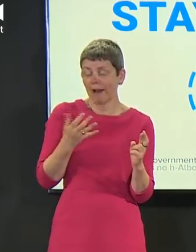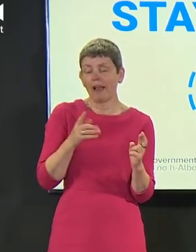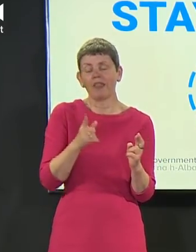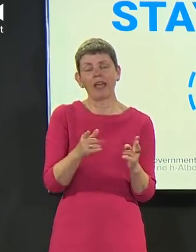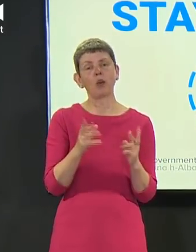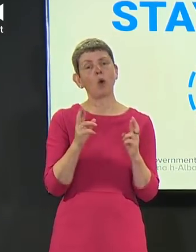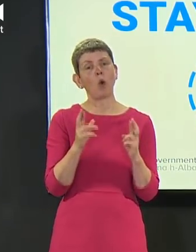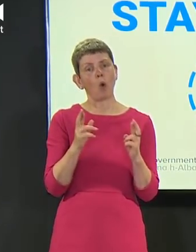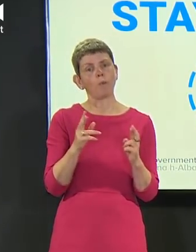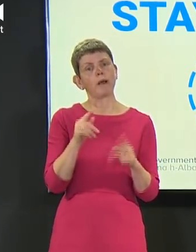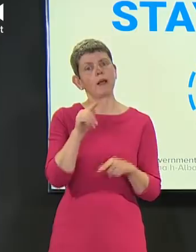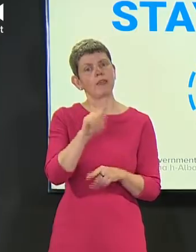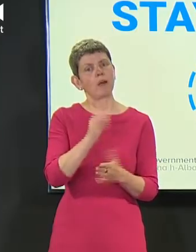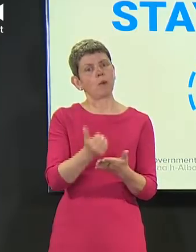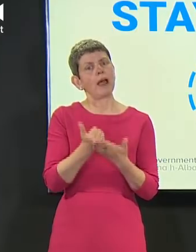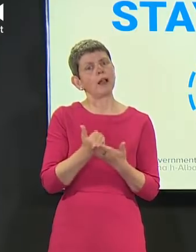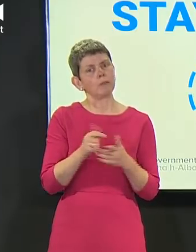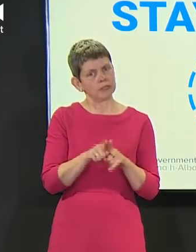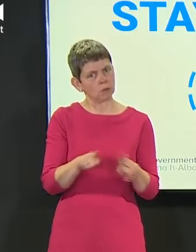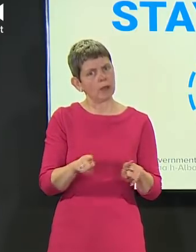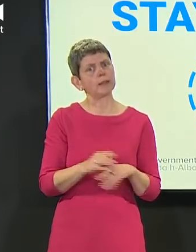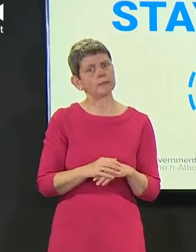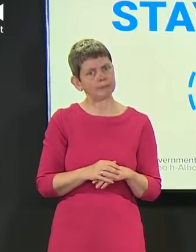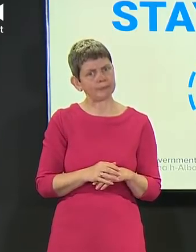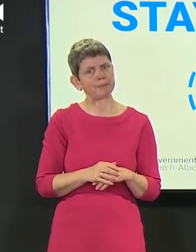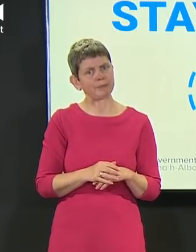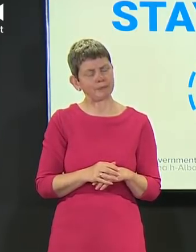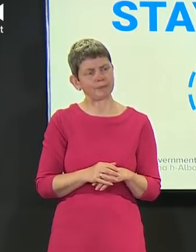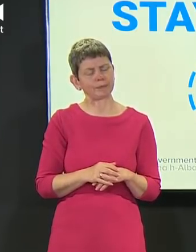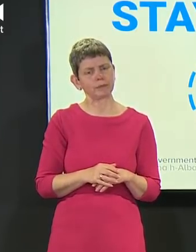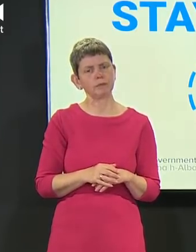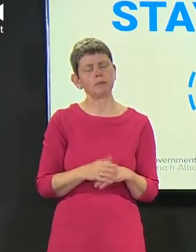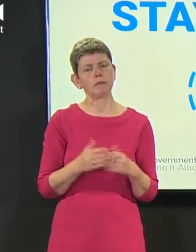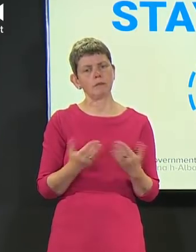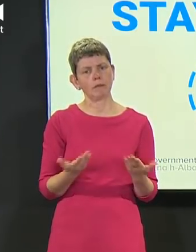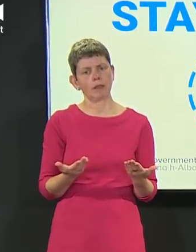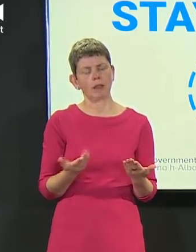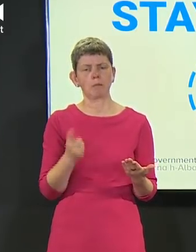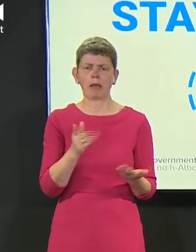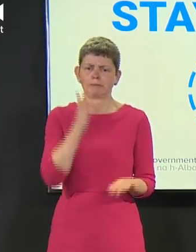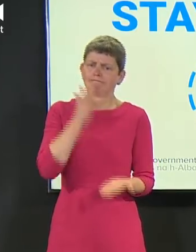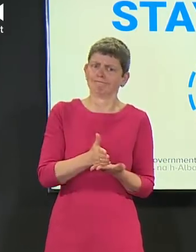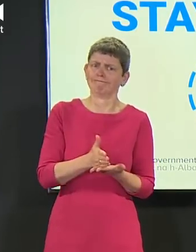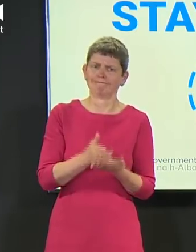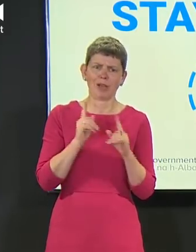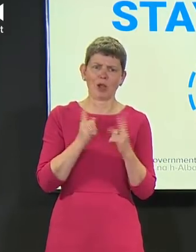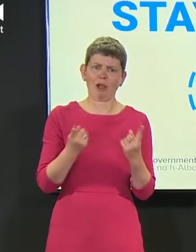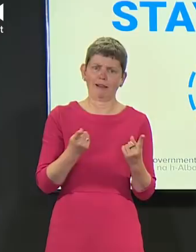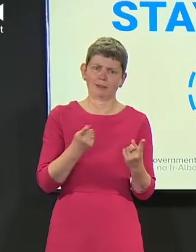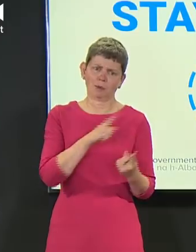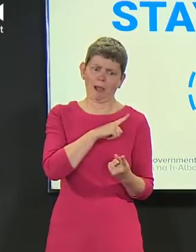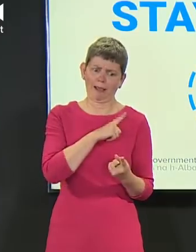also have um a bit of an effect as well although i think that is less certain so the least there's no